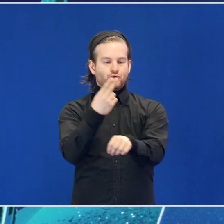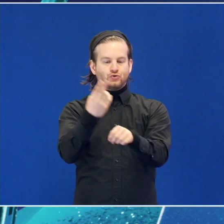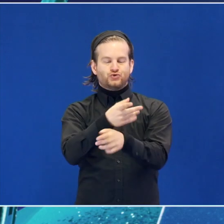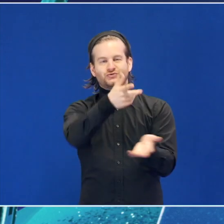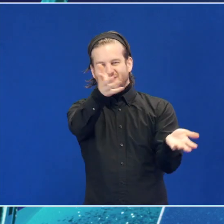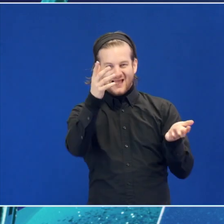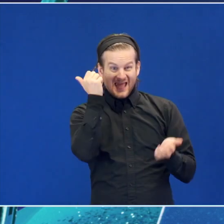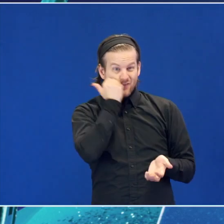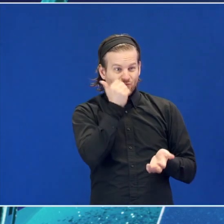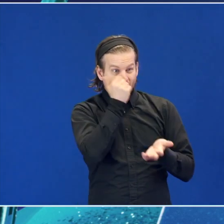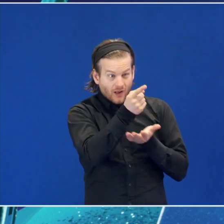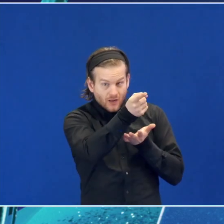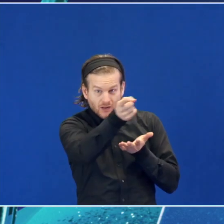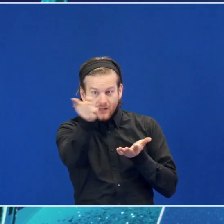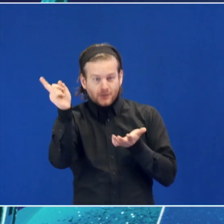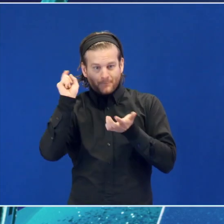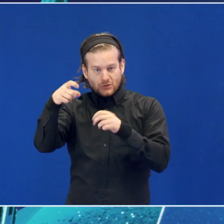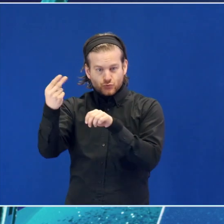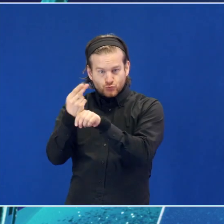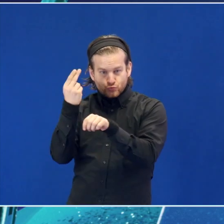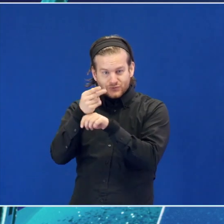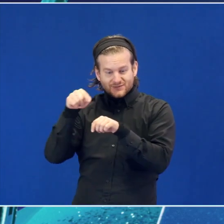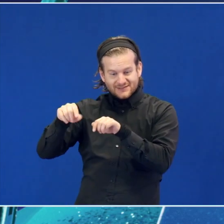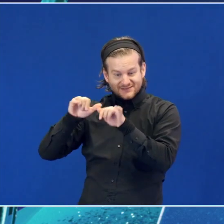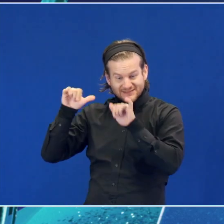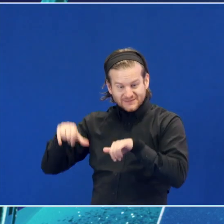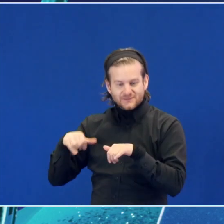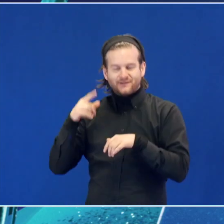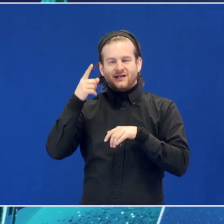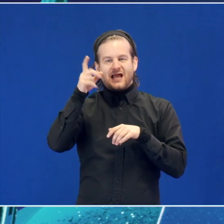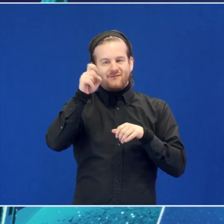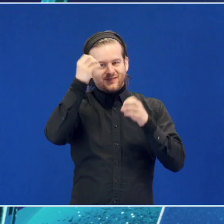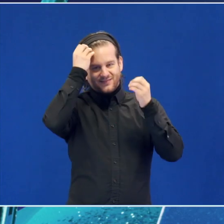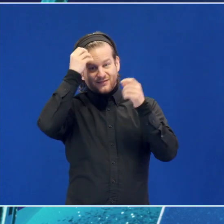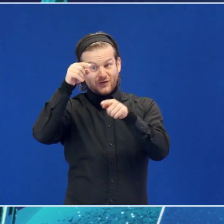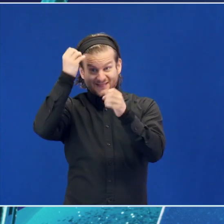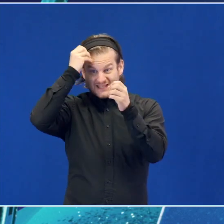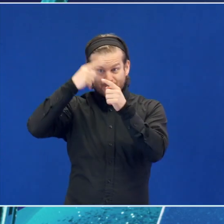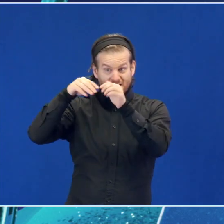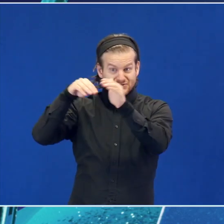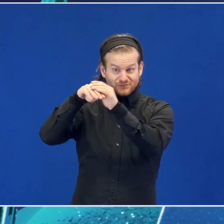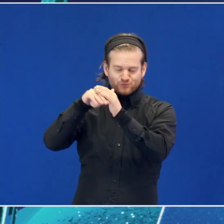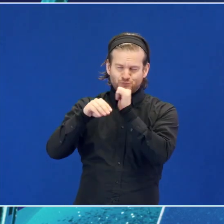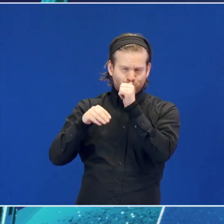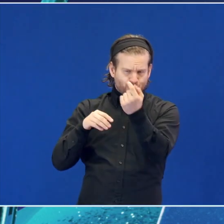of accessibility, unfortunately, right? So I can give you an example, and it's best on standards through an example.